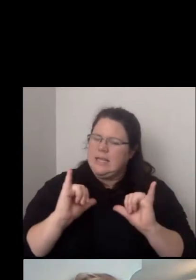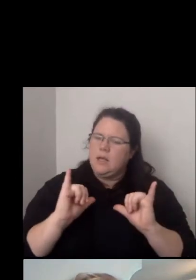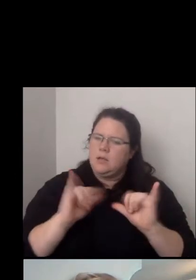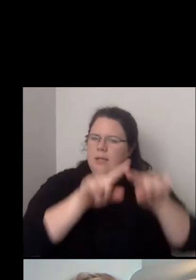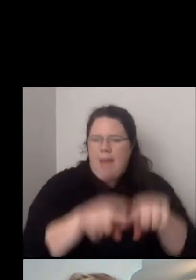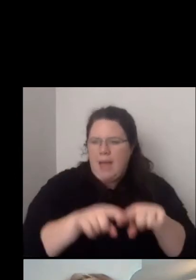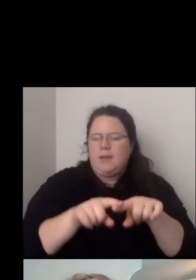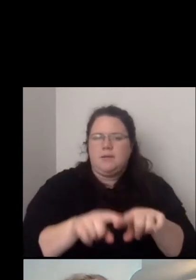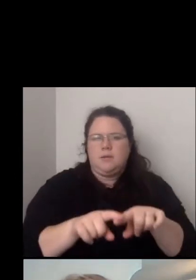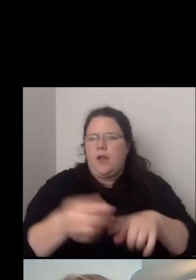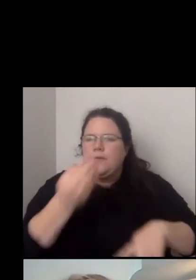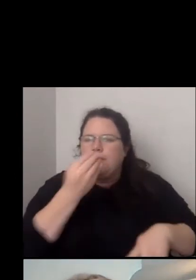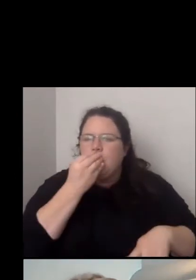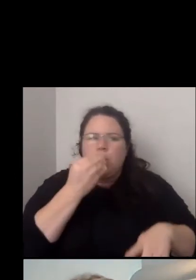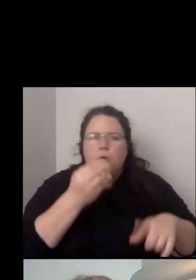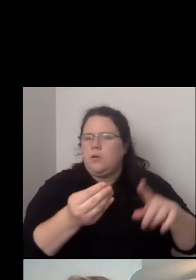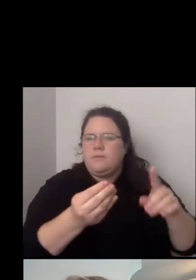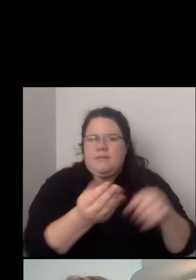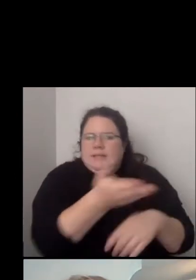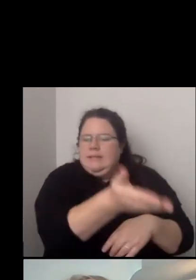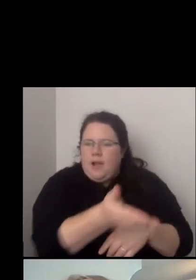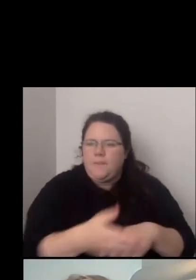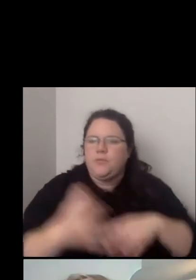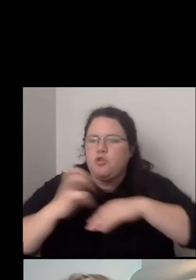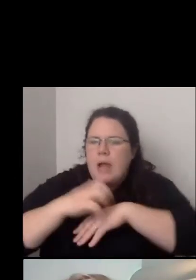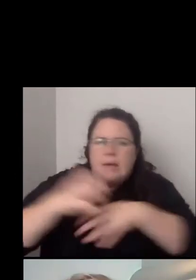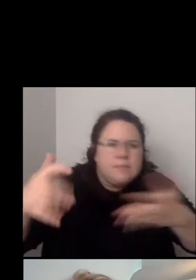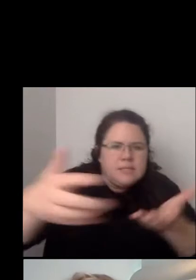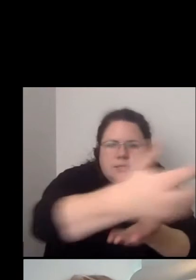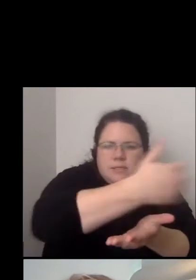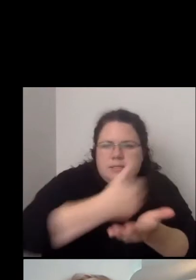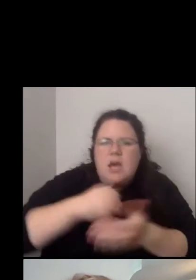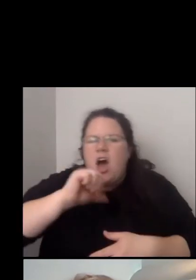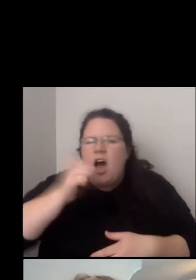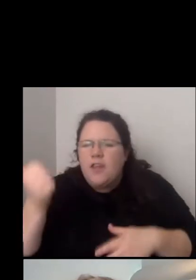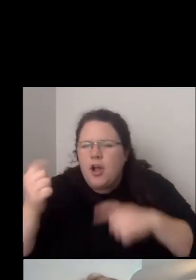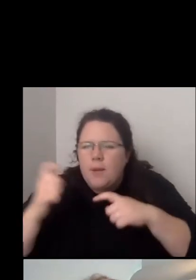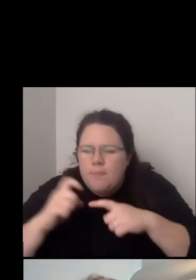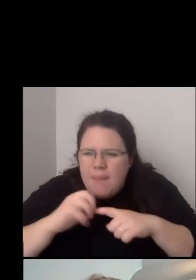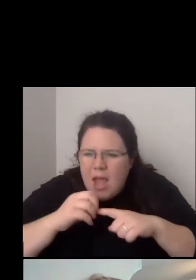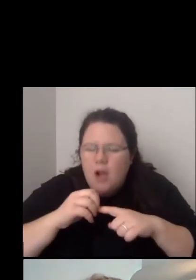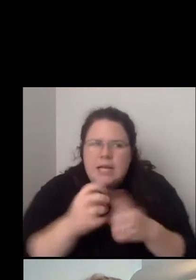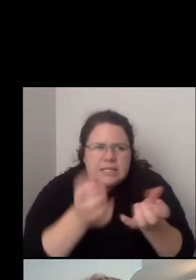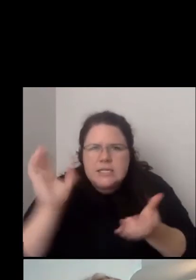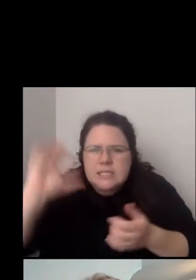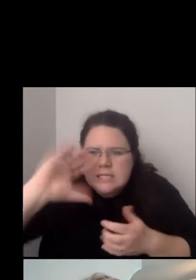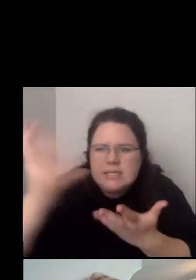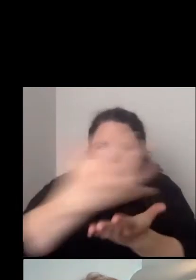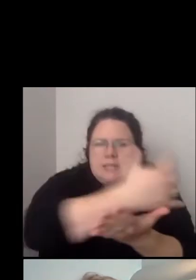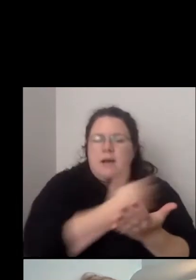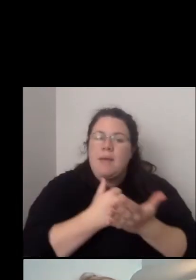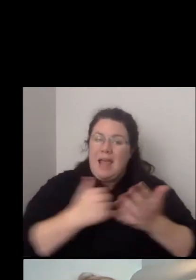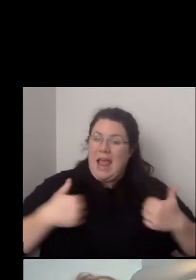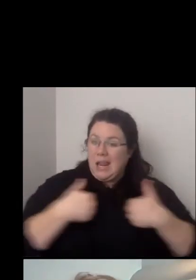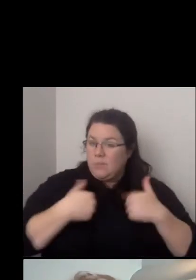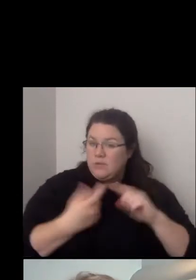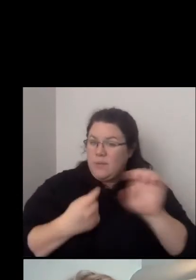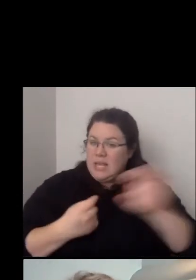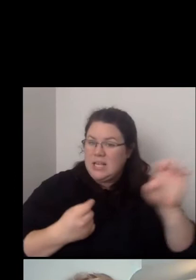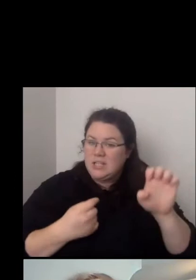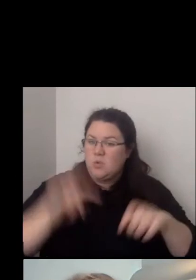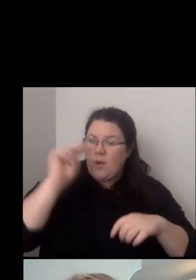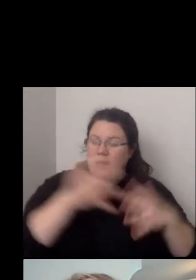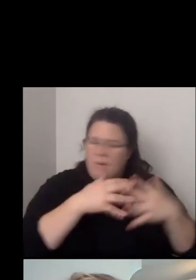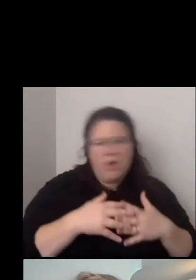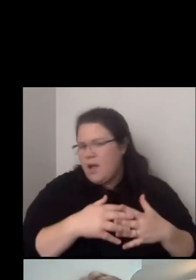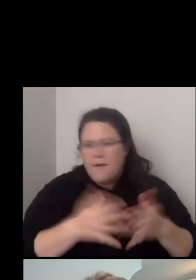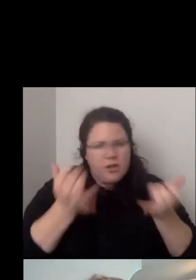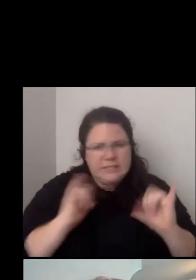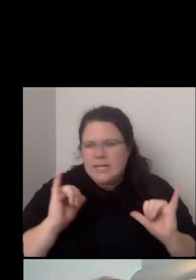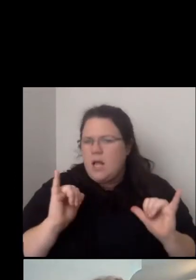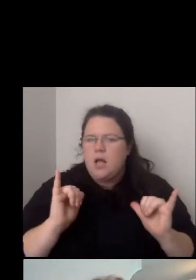They're still gathering grapes, other wild berries. They're still hunting. They don't domesticate any animals in eastern North America. So they're still hunting and fishing for all of their meat.